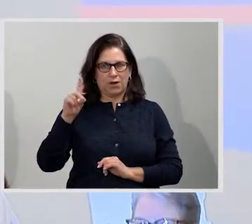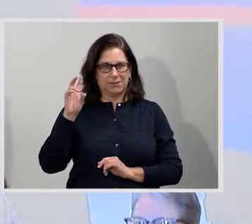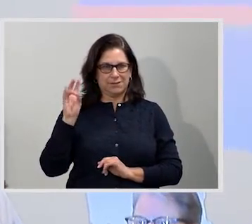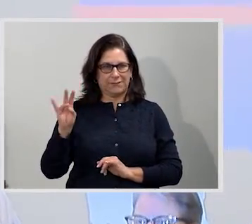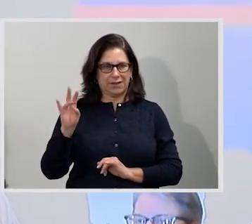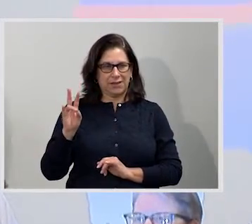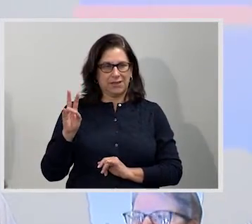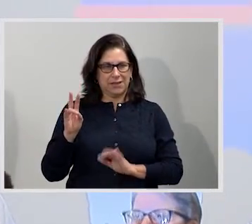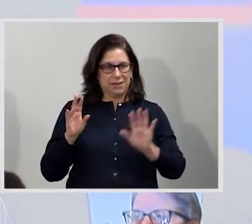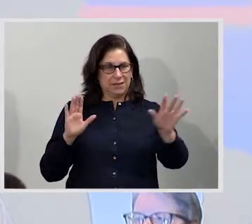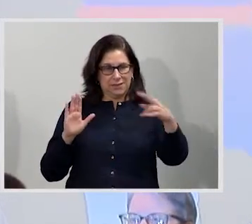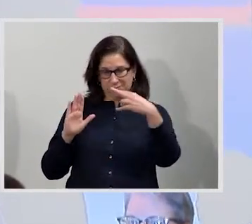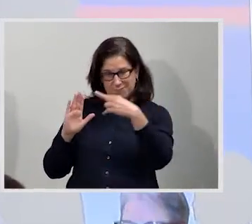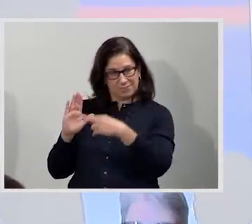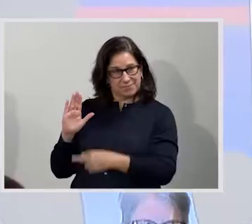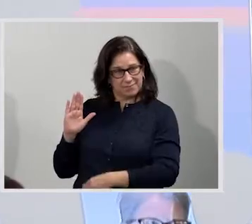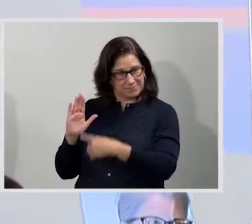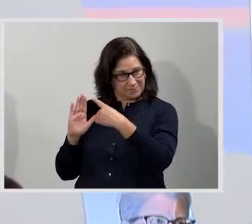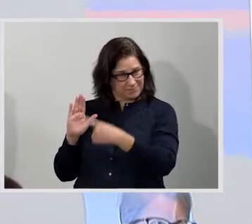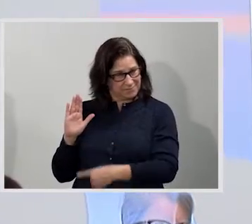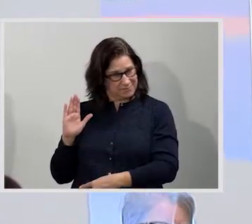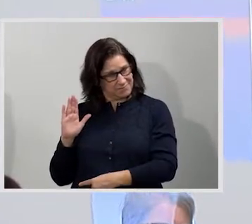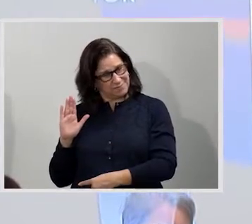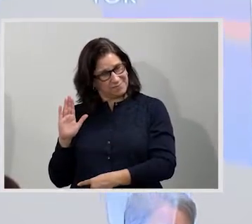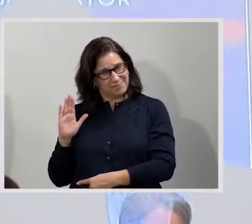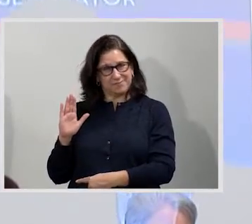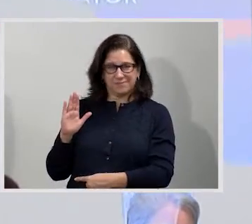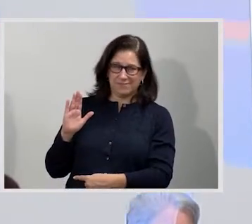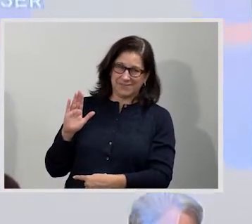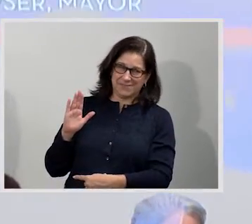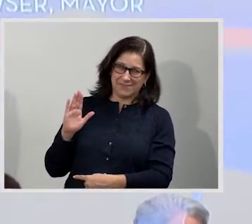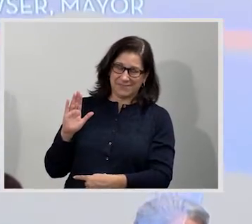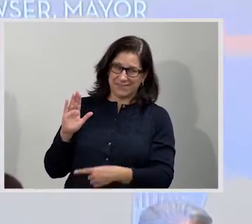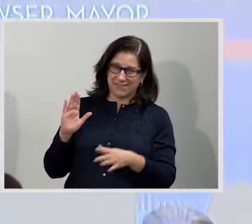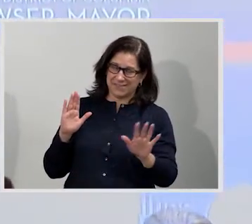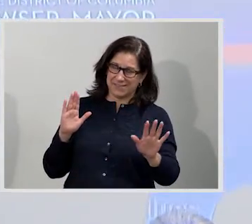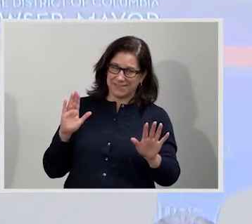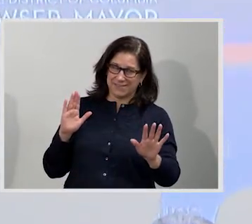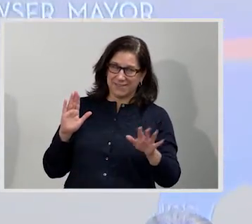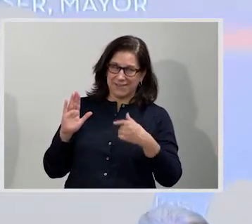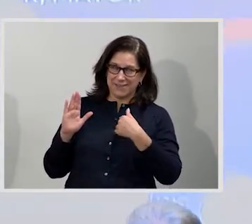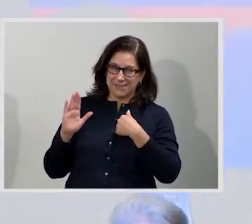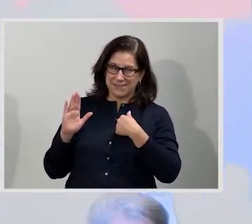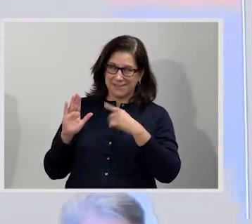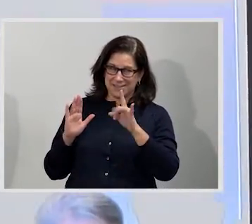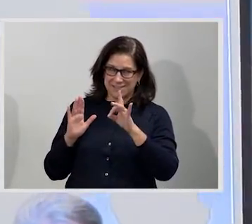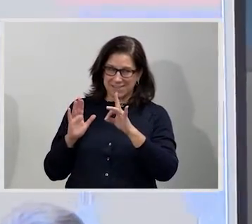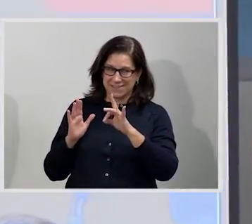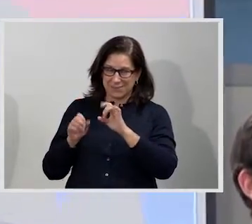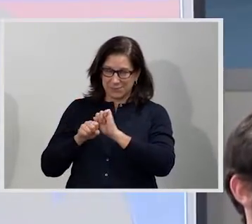RADICAL, BUT WE BELIEVE THE SENSE OF URGENCY IS NOW.